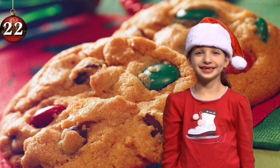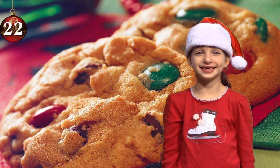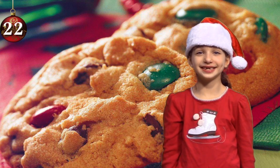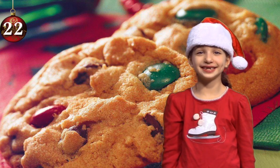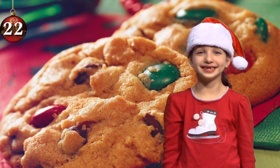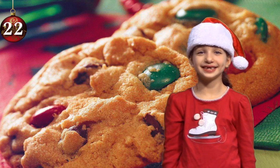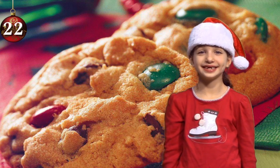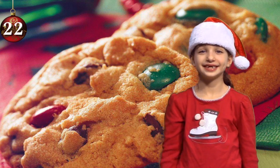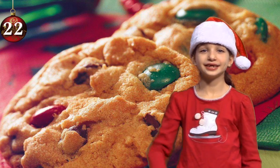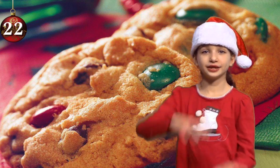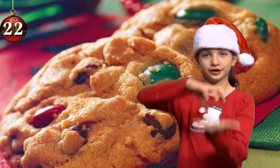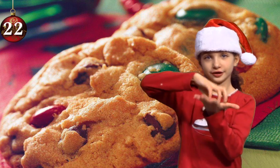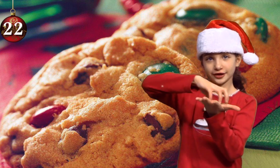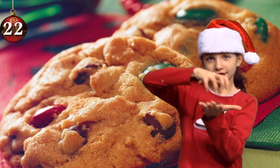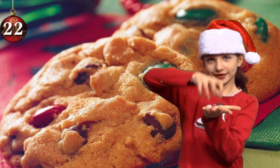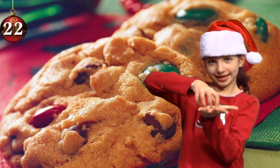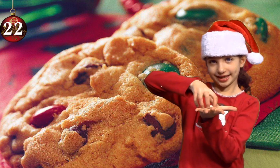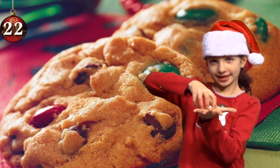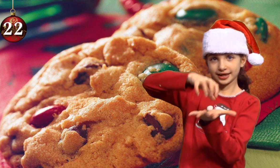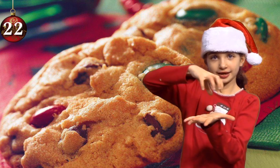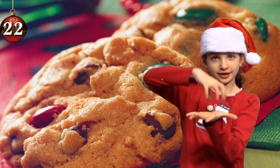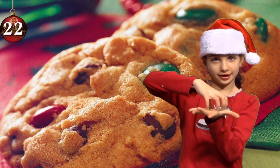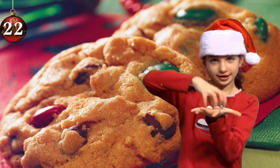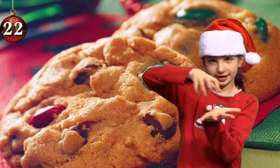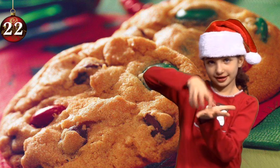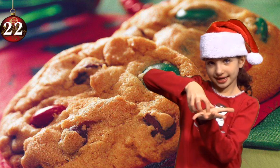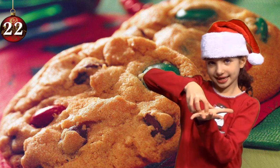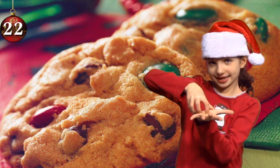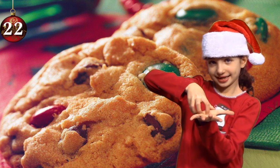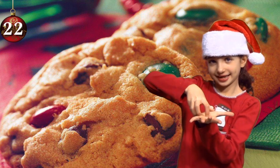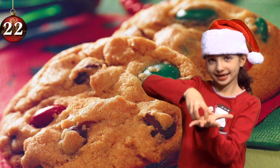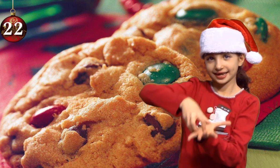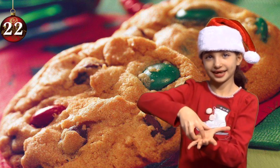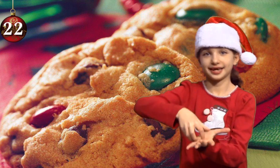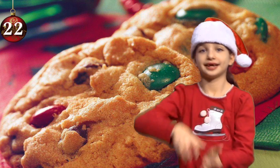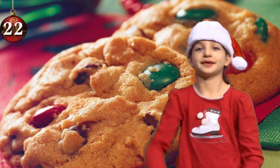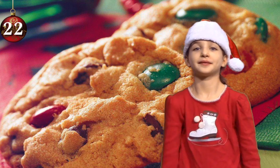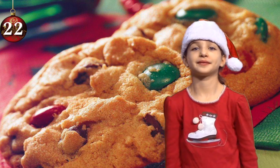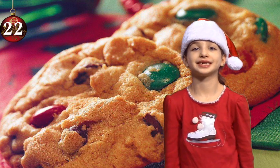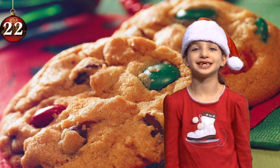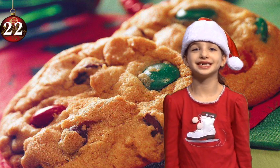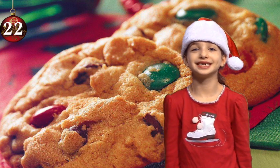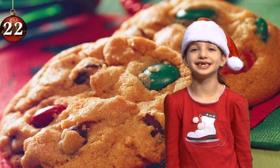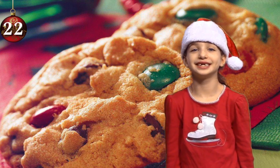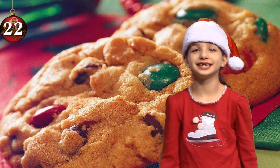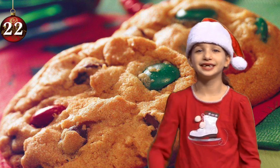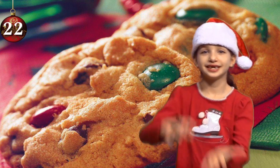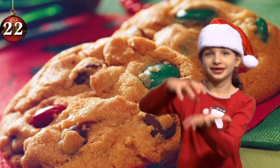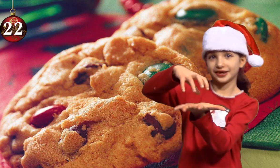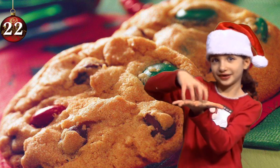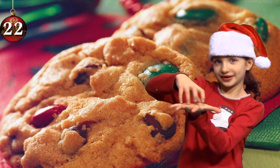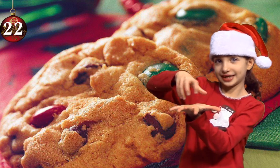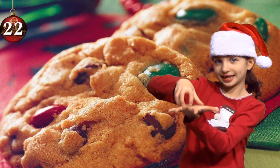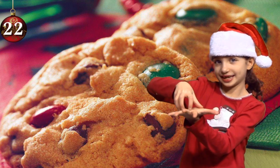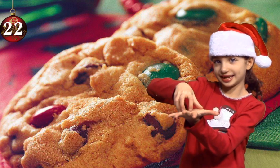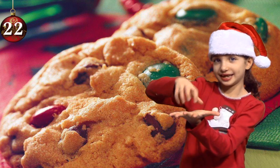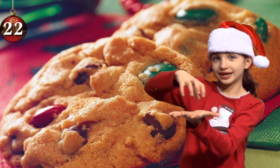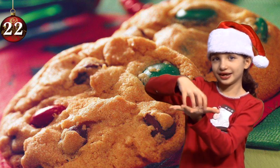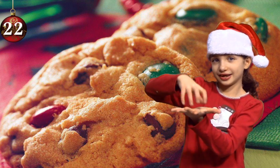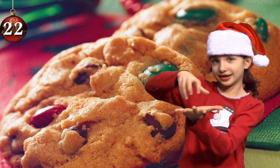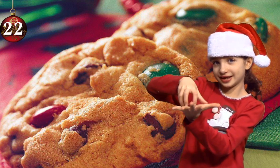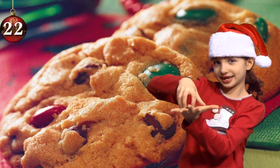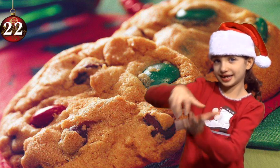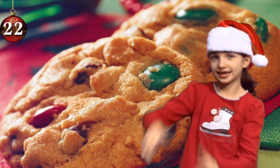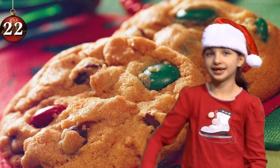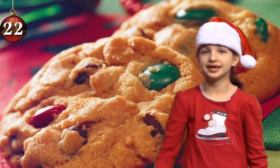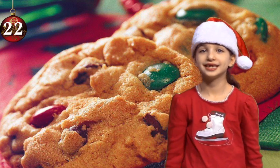COOKIE